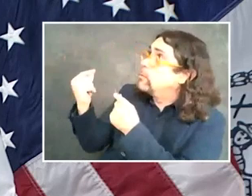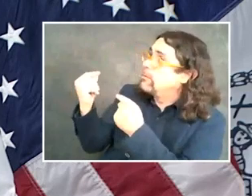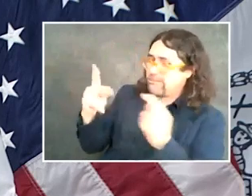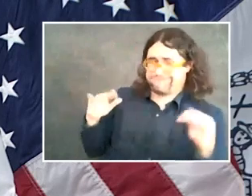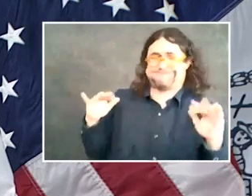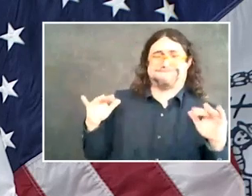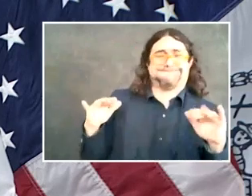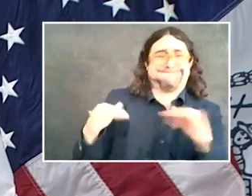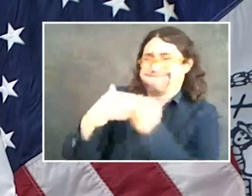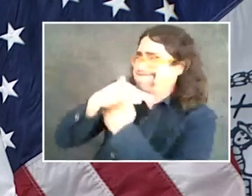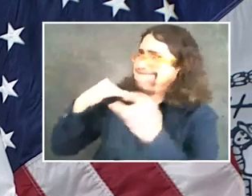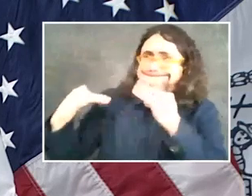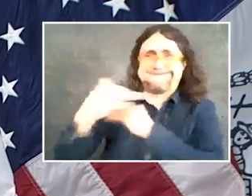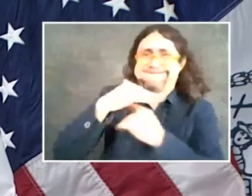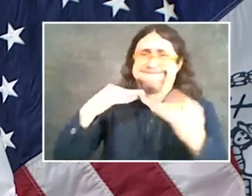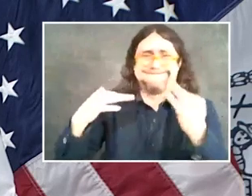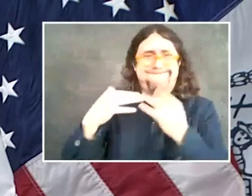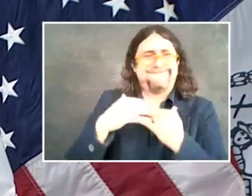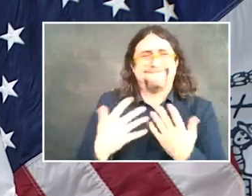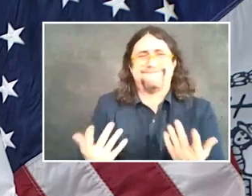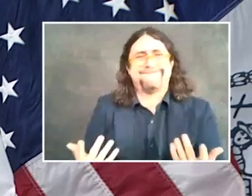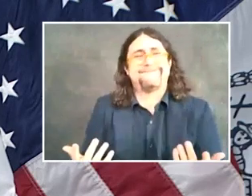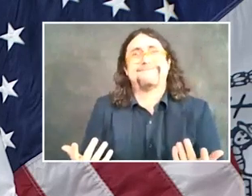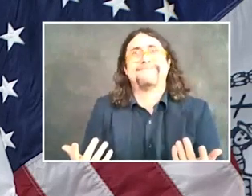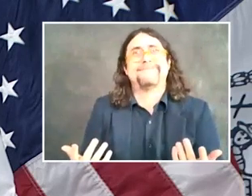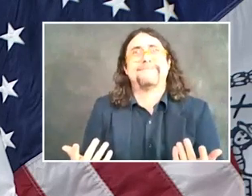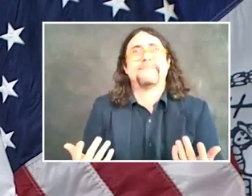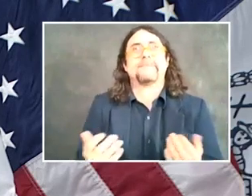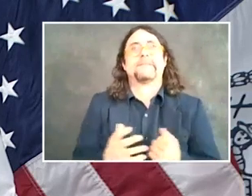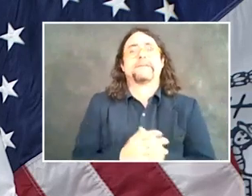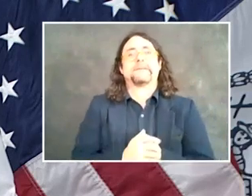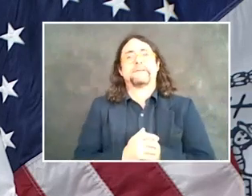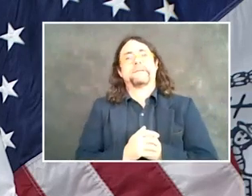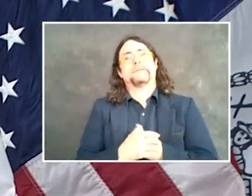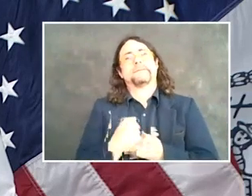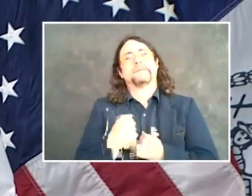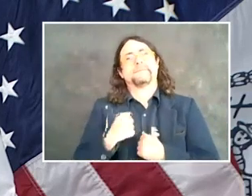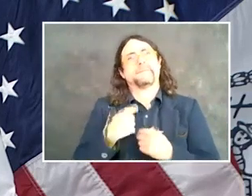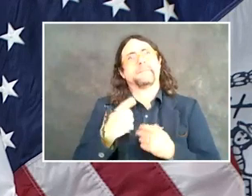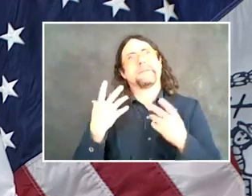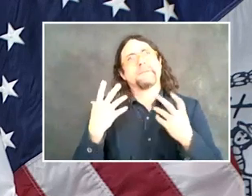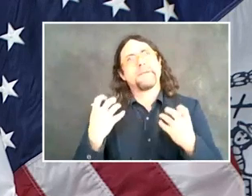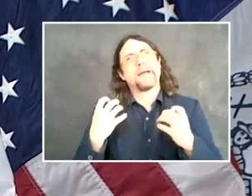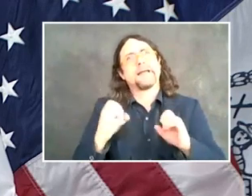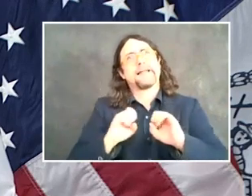HAPPEN. AND THAT'S WHAT I'M MAKING VERY CLEAR. UNAPOLOGETICALLY.